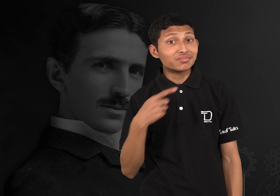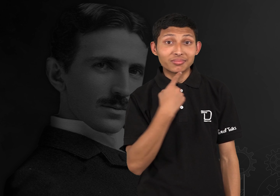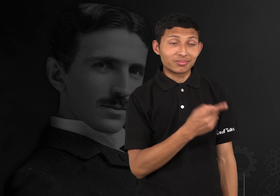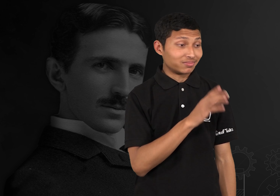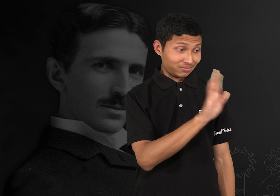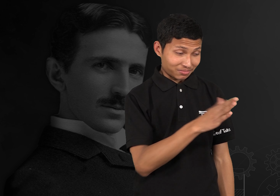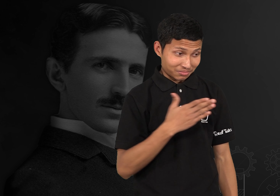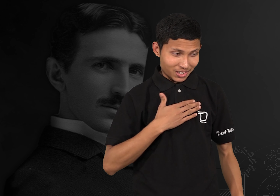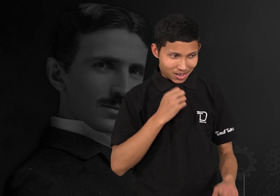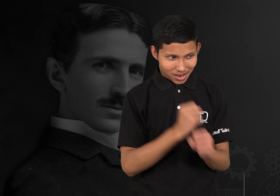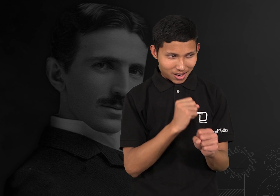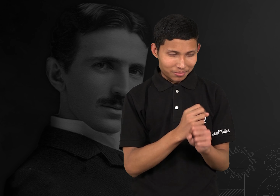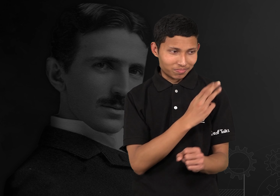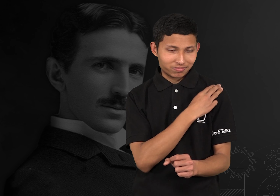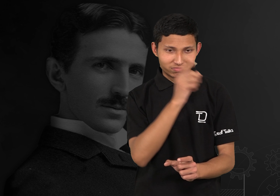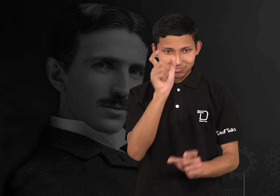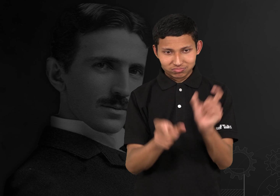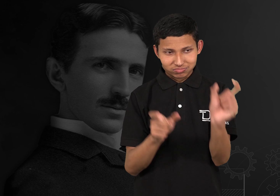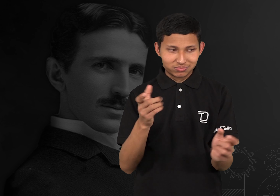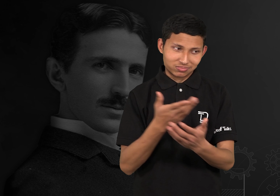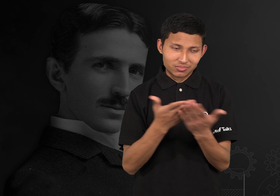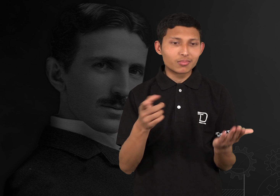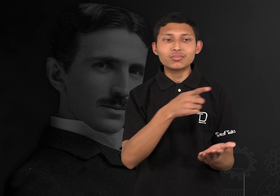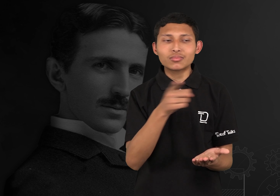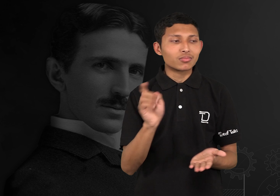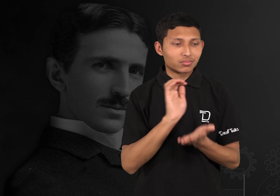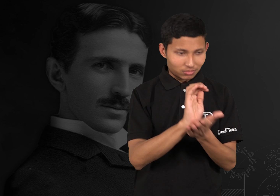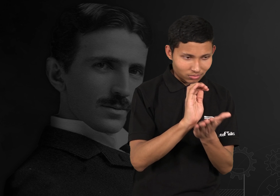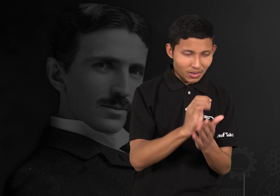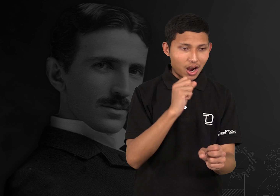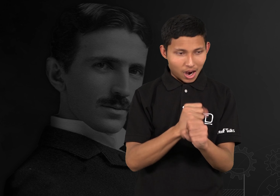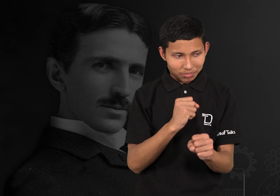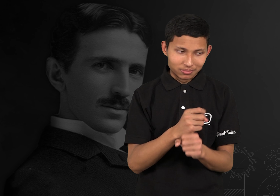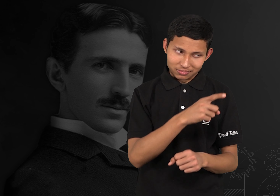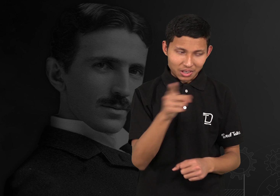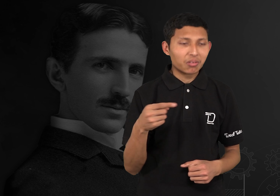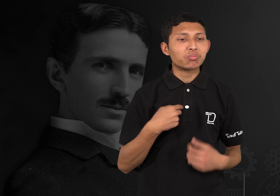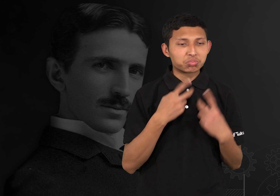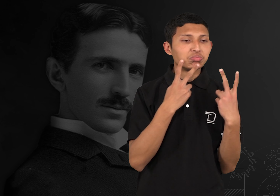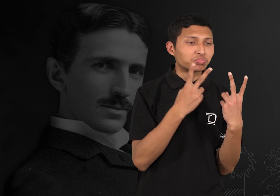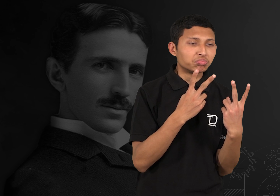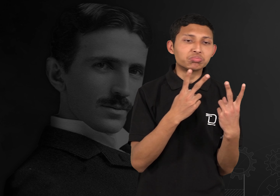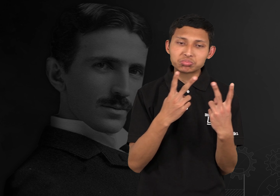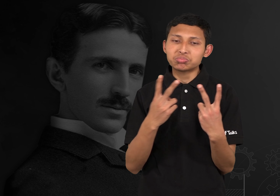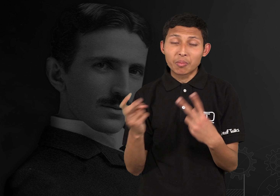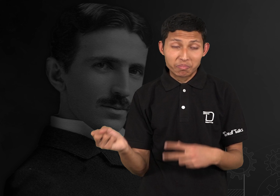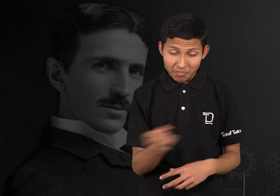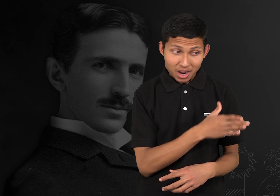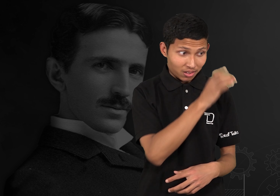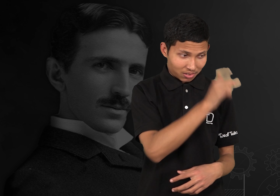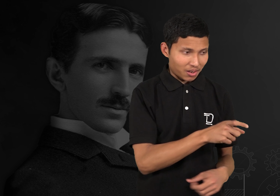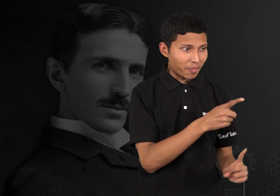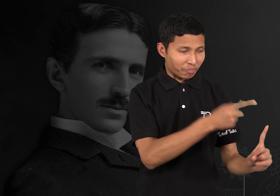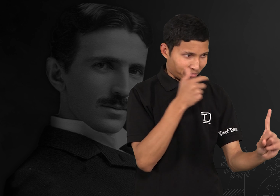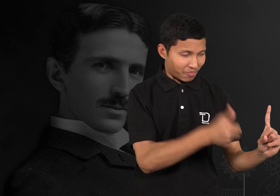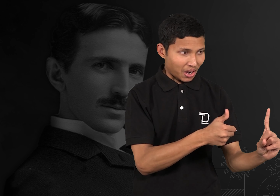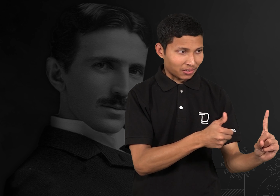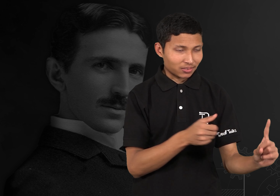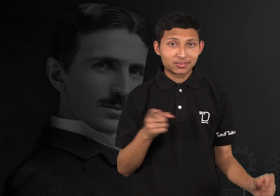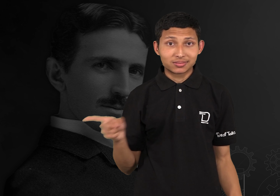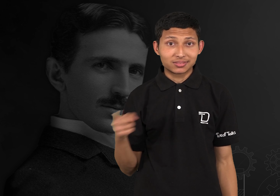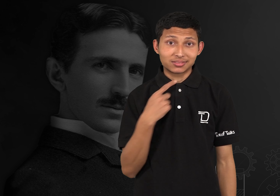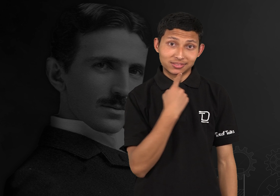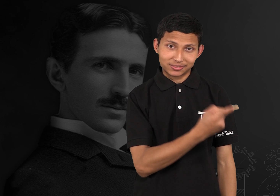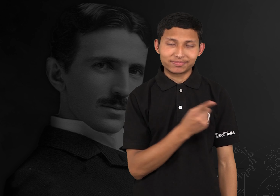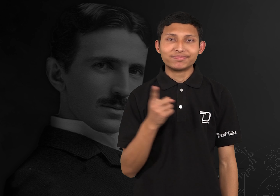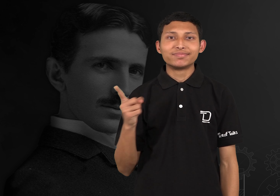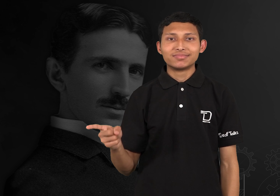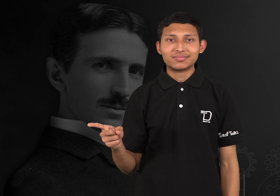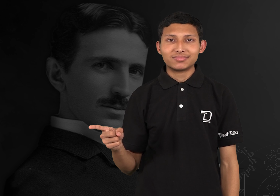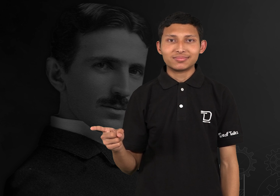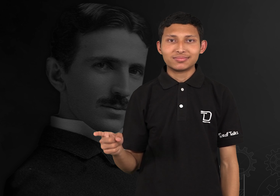"I have had many hard-working assistants but you’re the best."